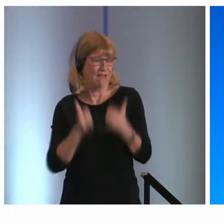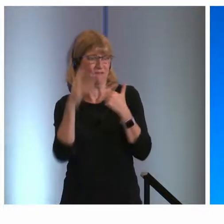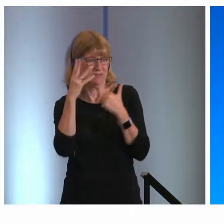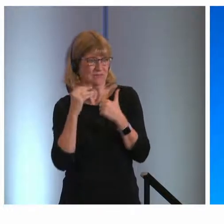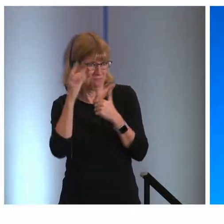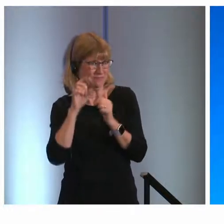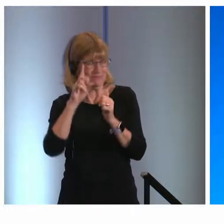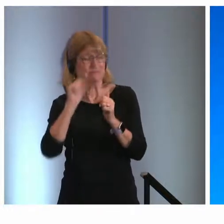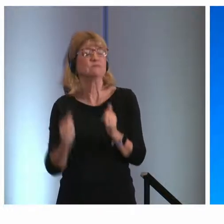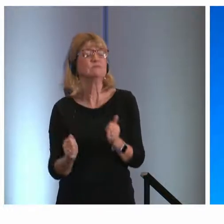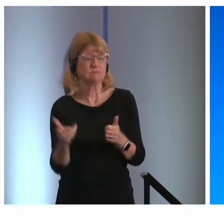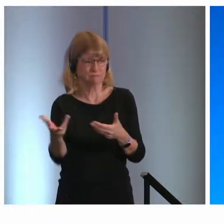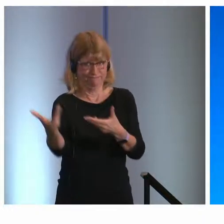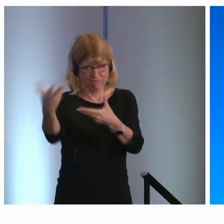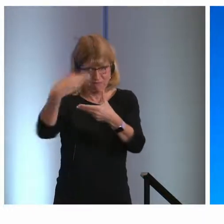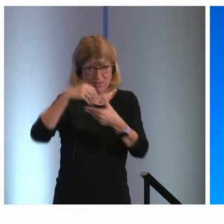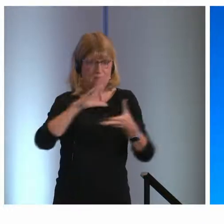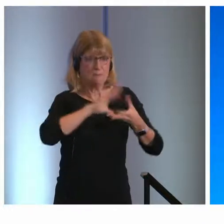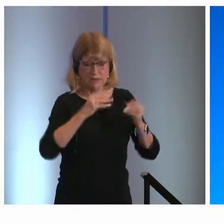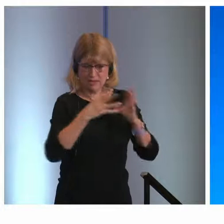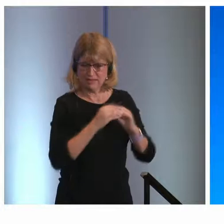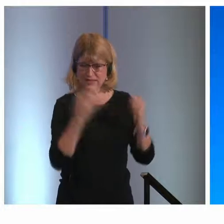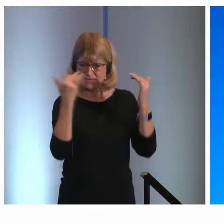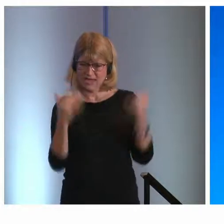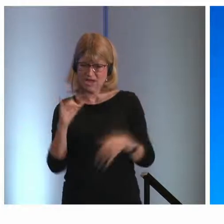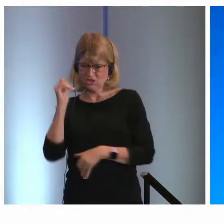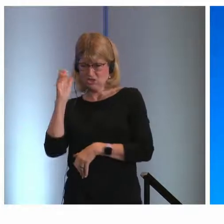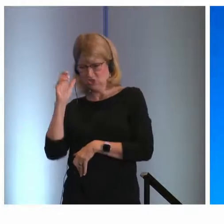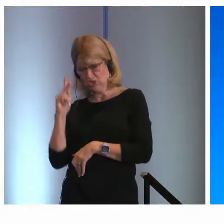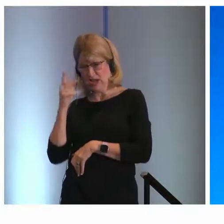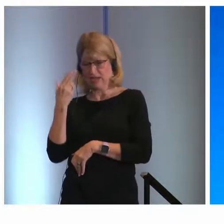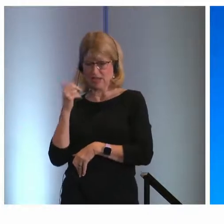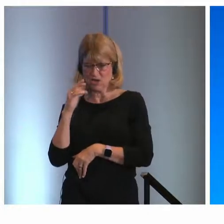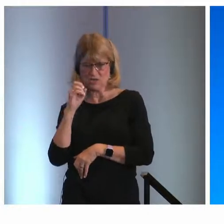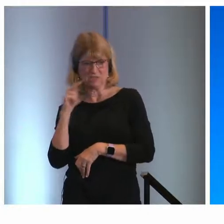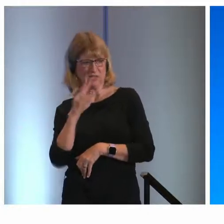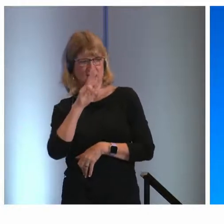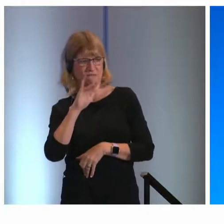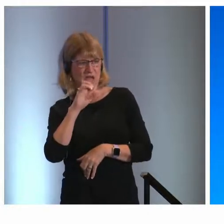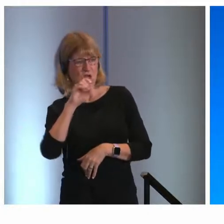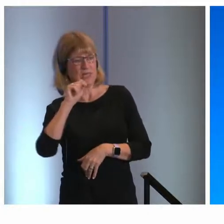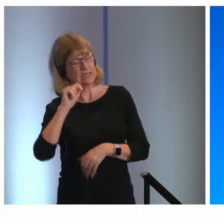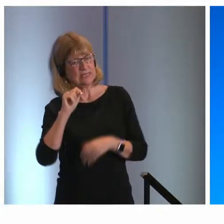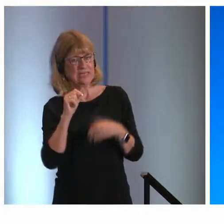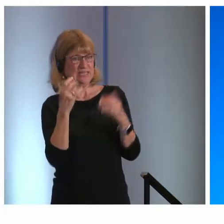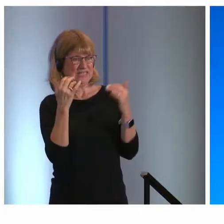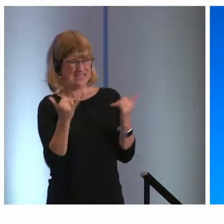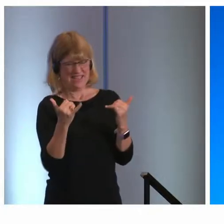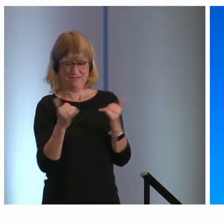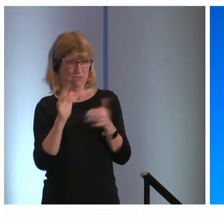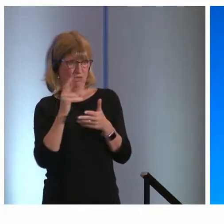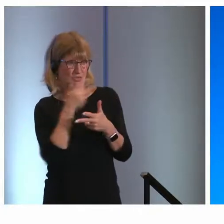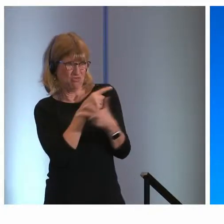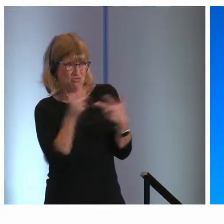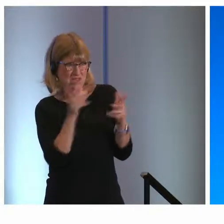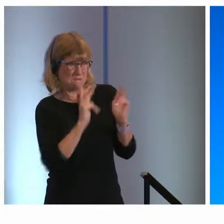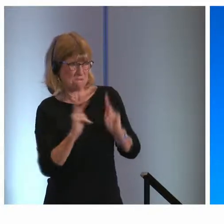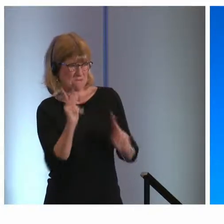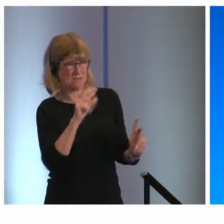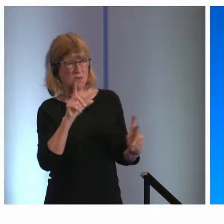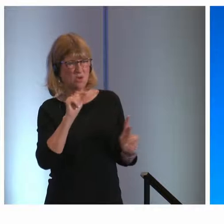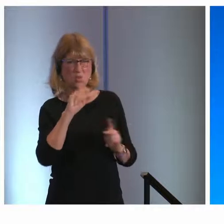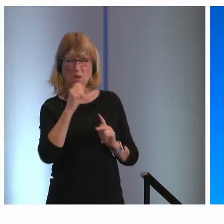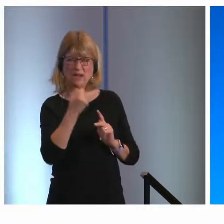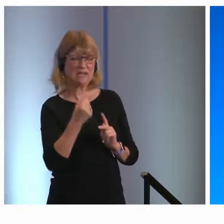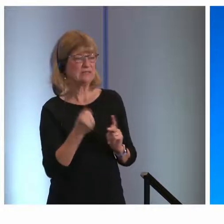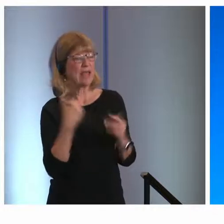engage to tell them. So, on the air now is "As we